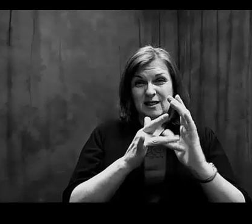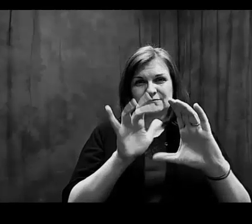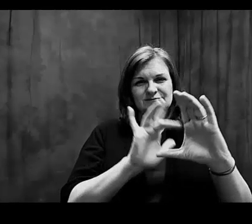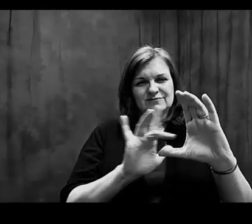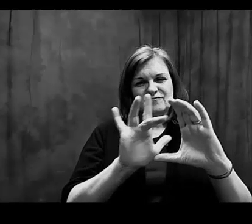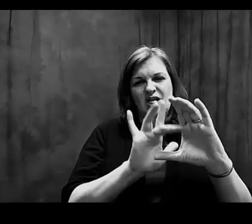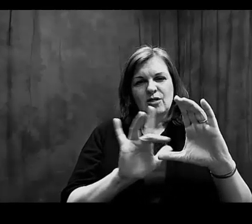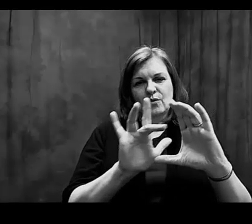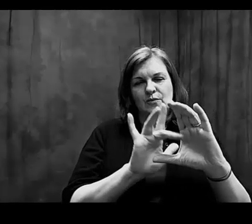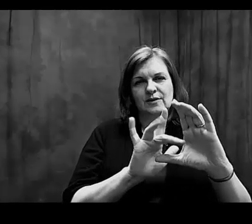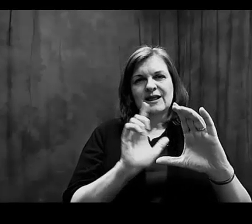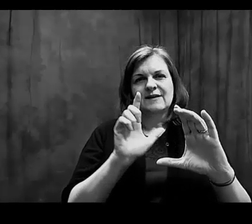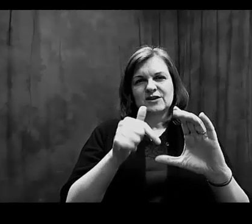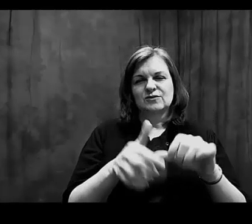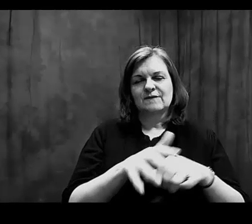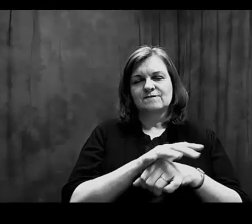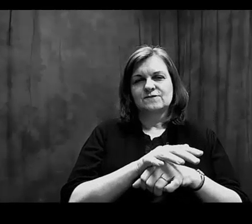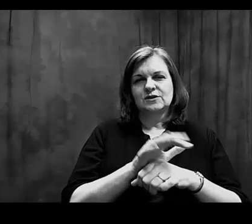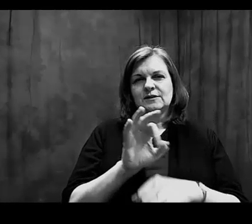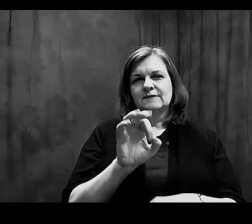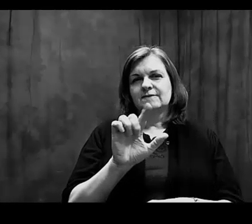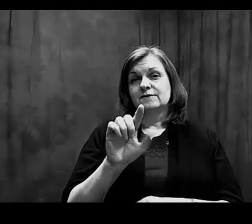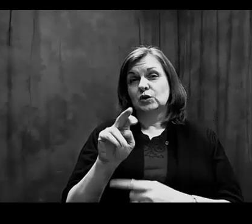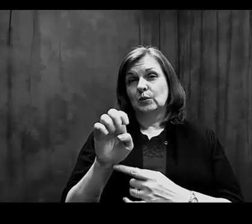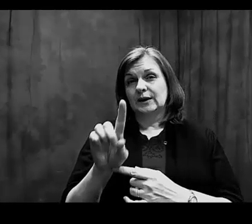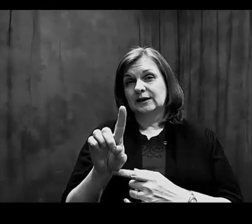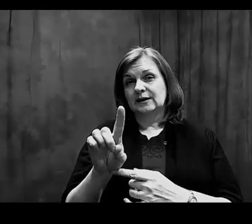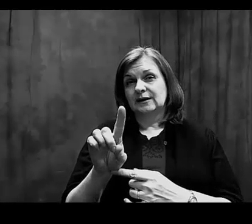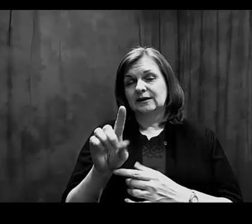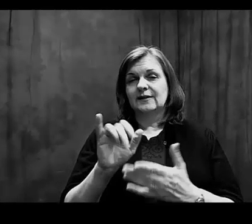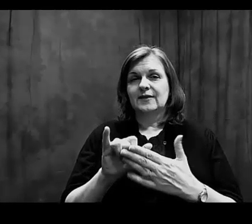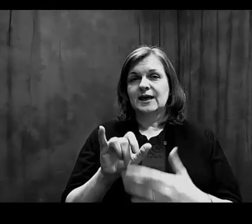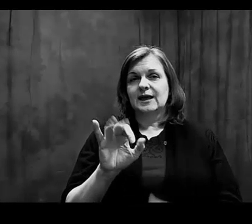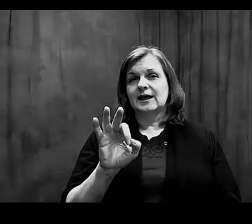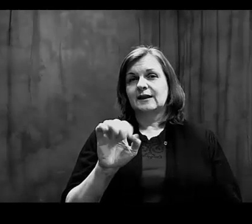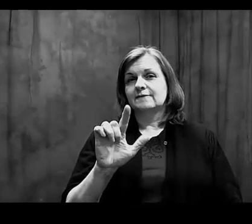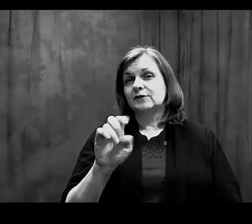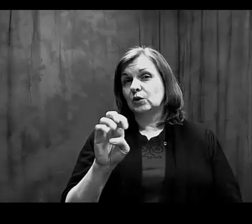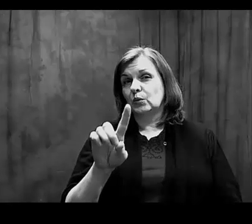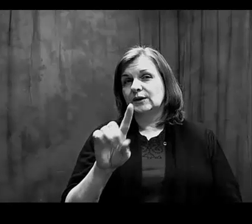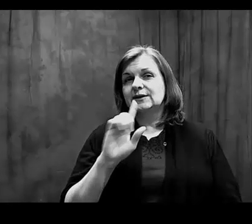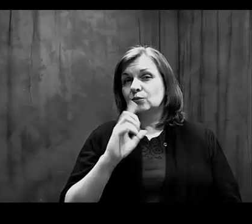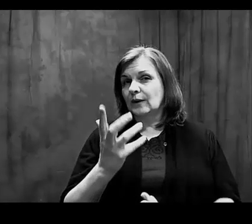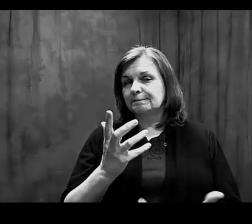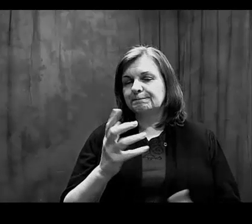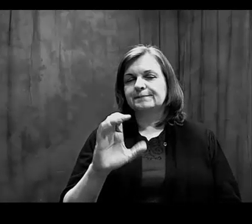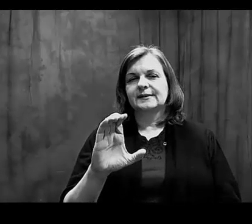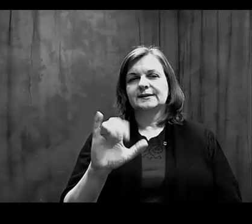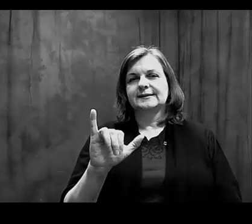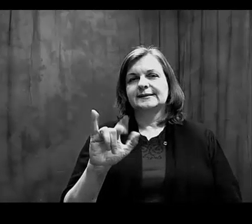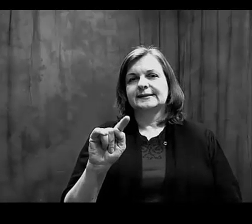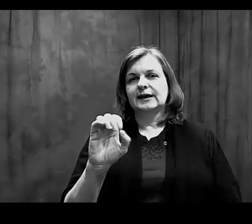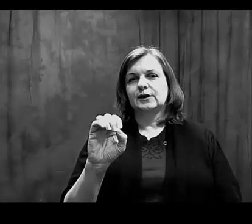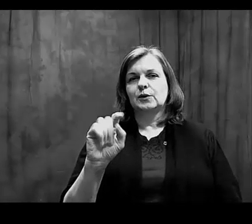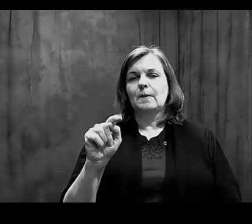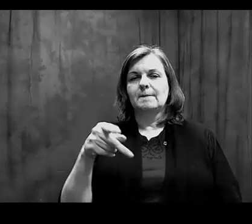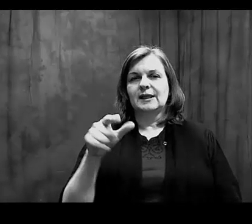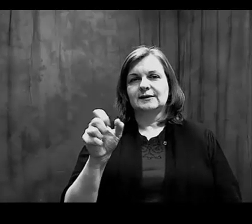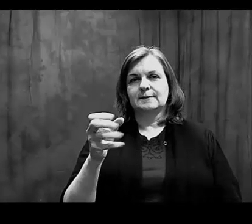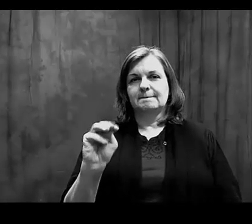this fluid is cytoplasm or the basic equivalent of cytoplasm